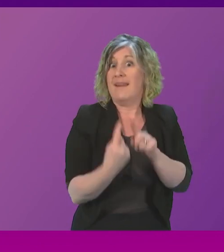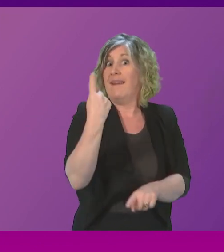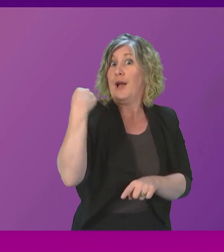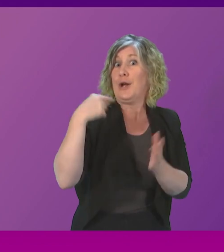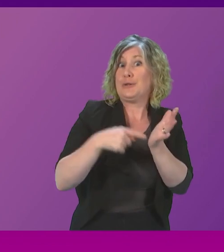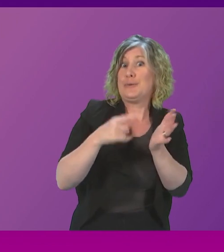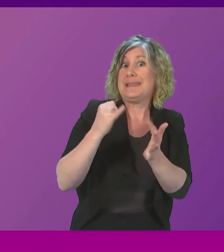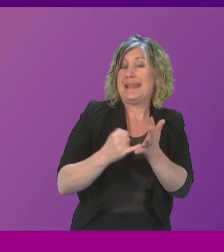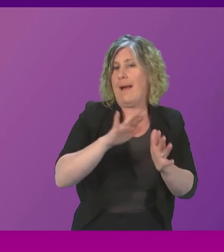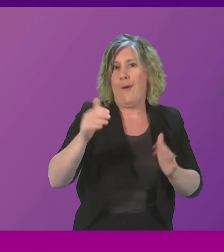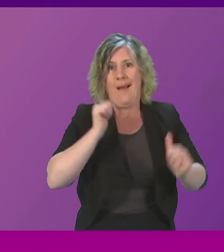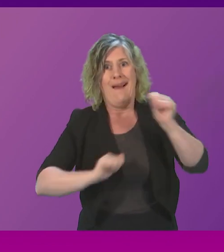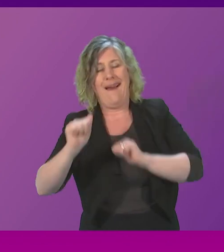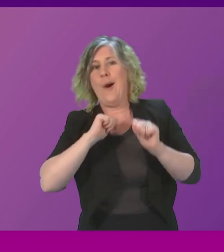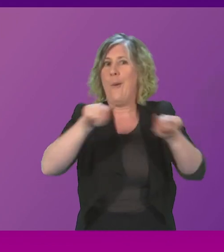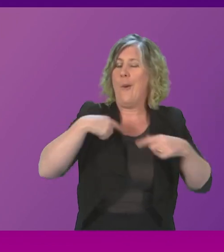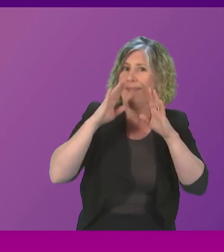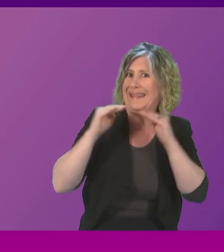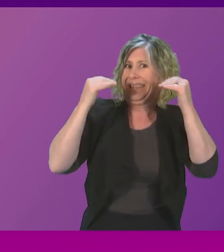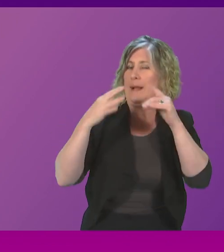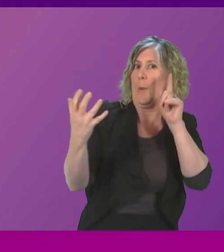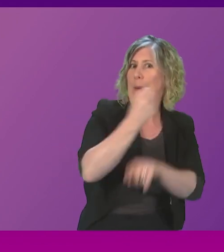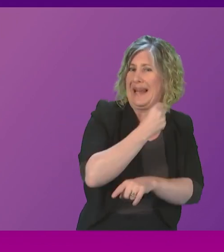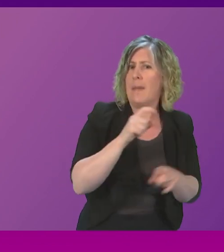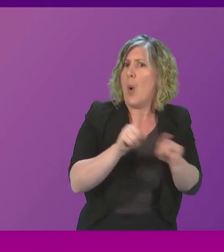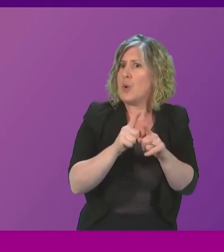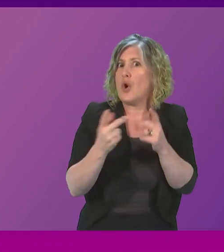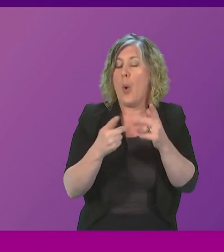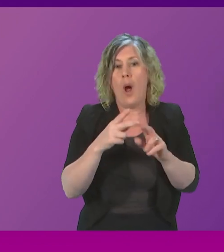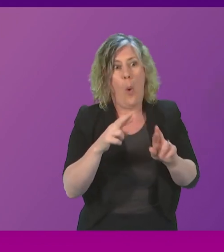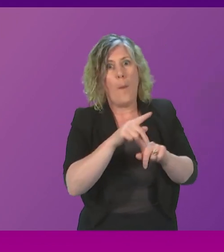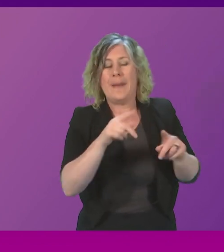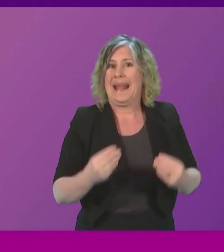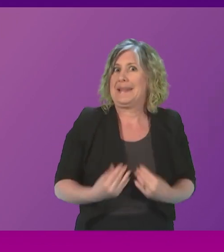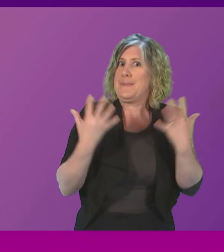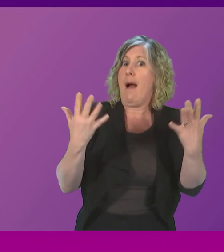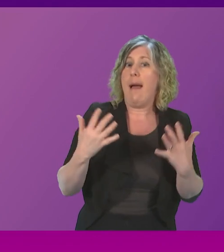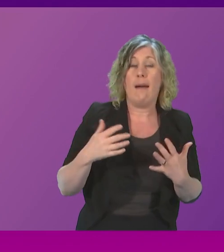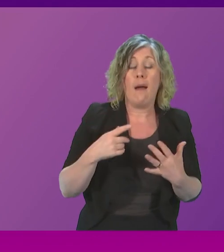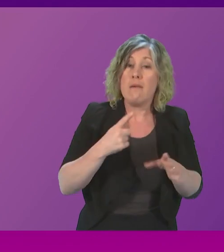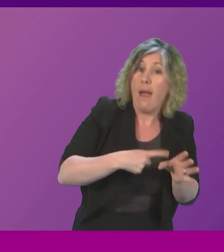smile on the faces of the nation but also inspire people of all ages—young and not